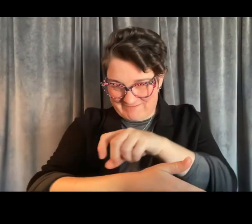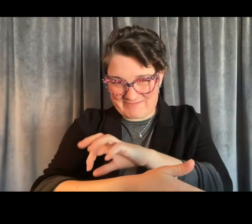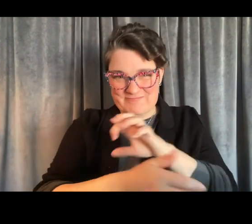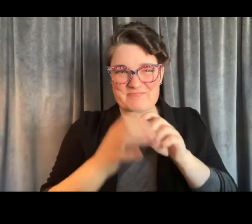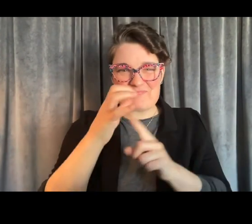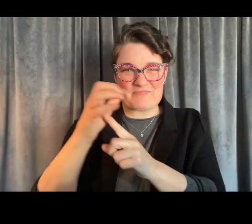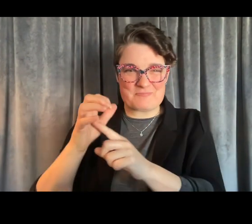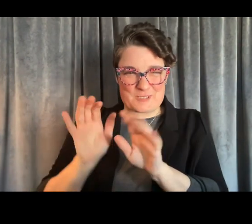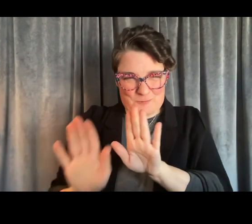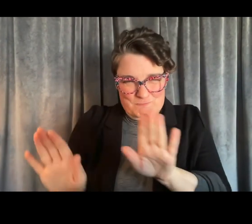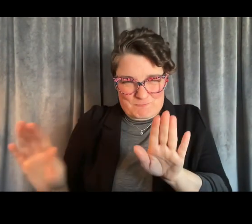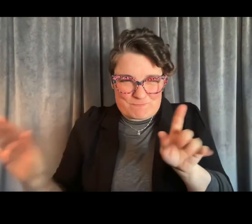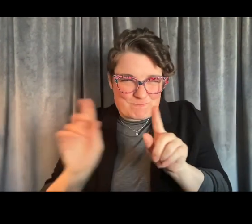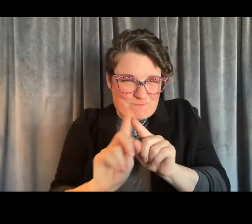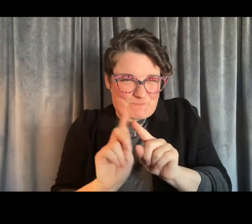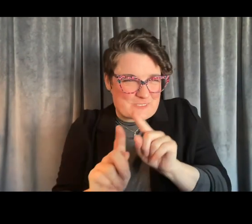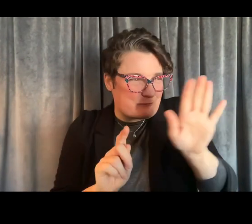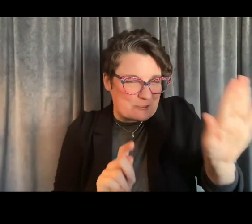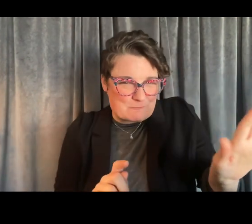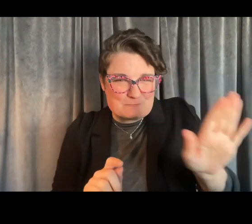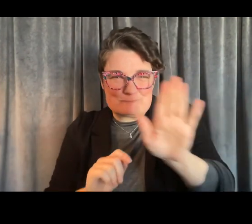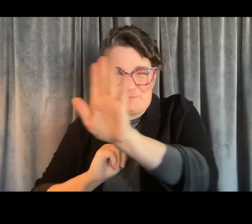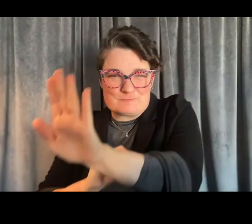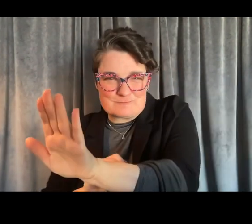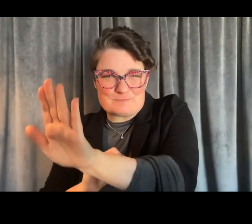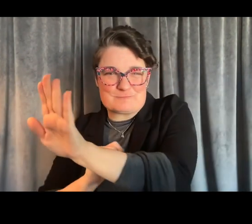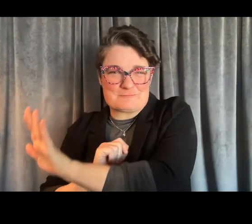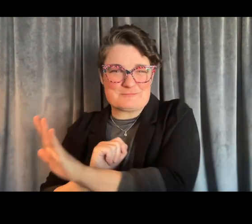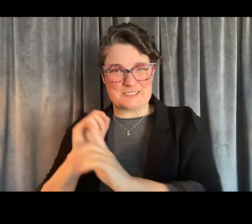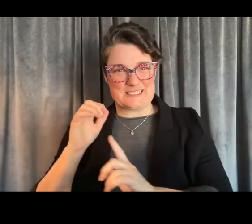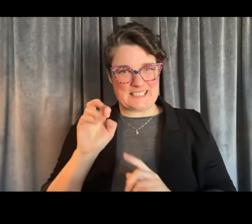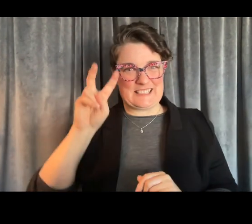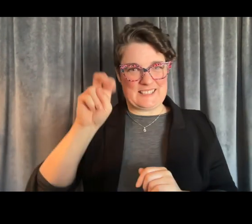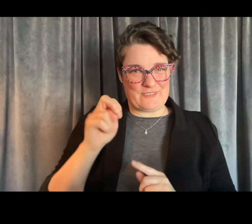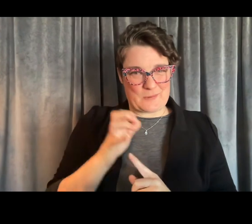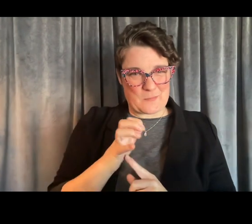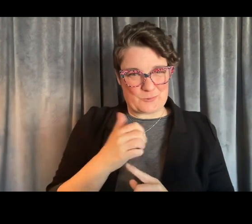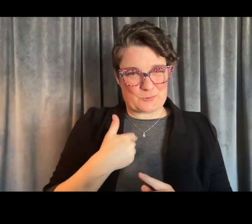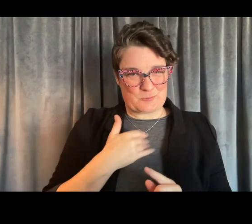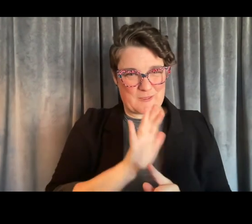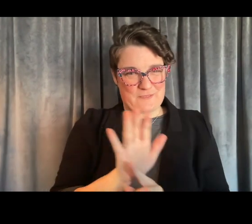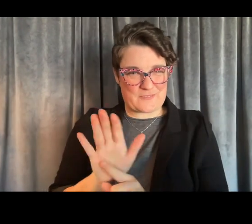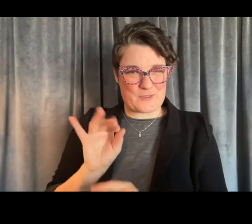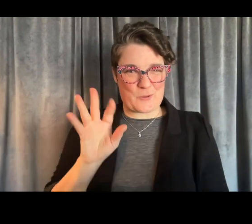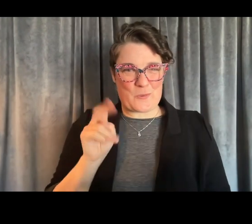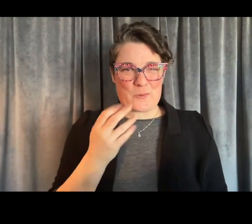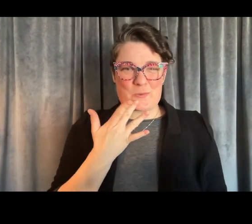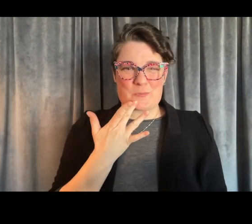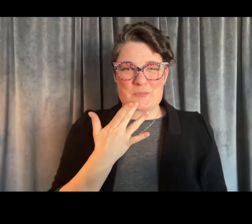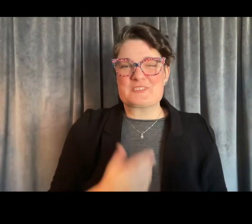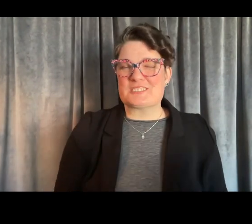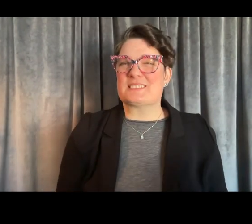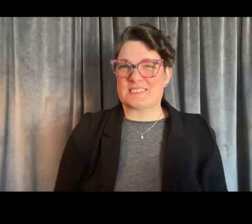That, like even the mushrooms have preferences for different relationships and yeah, really appreciating trees.